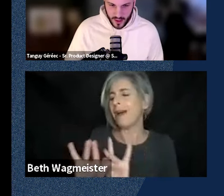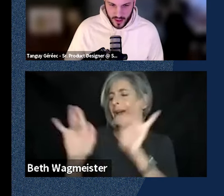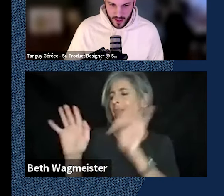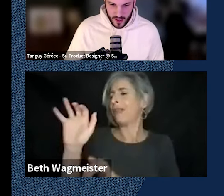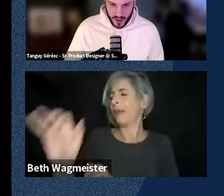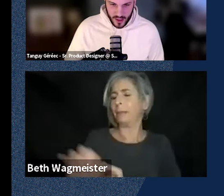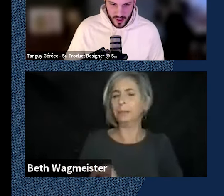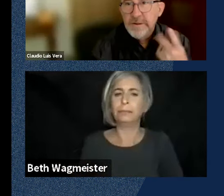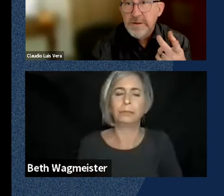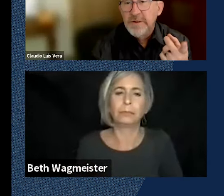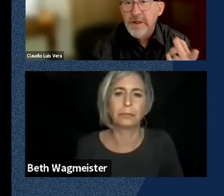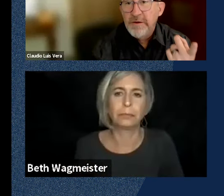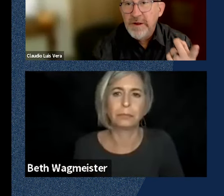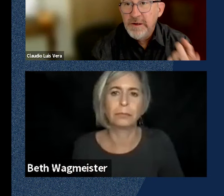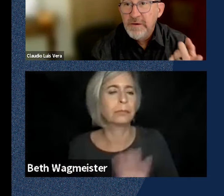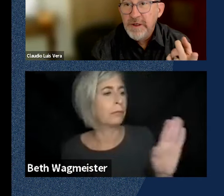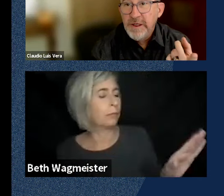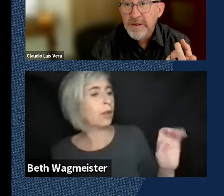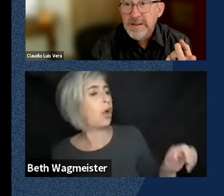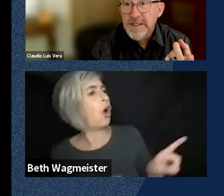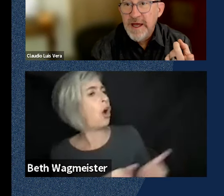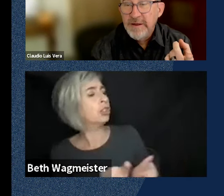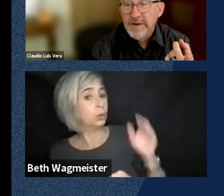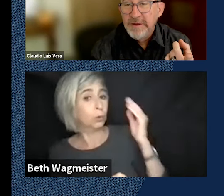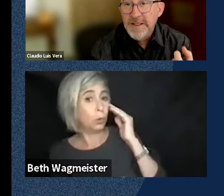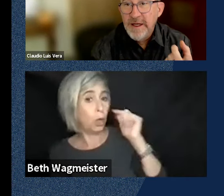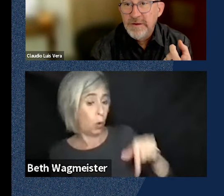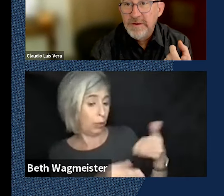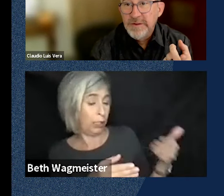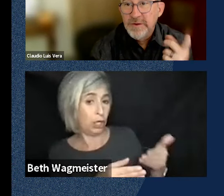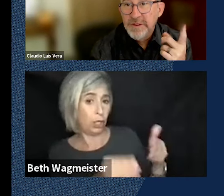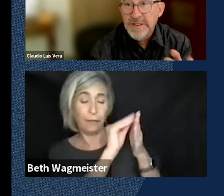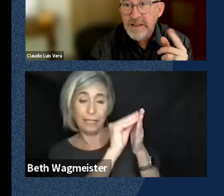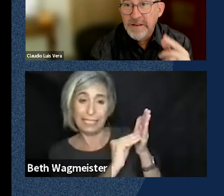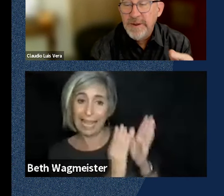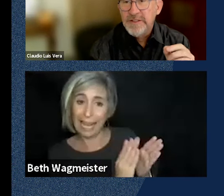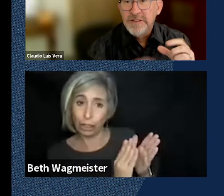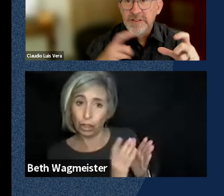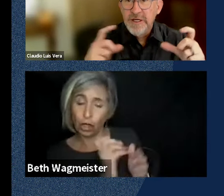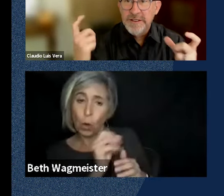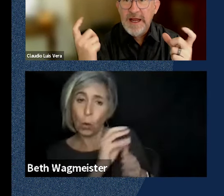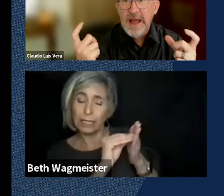So the other thing to note here is that the designers or the design of the page doesn't